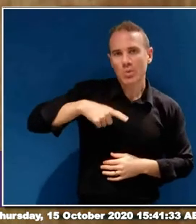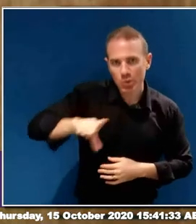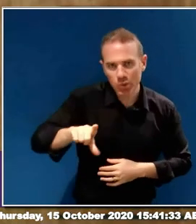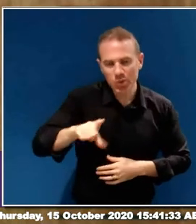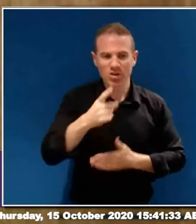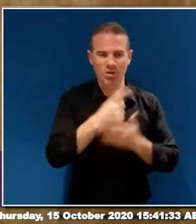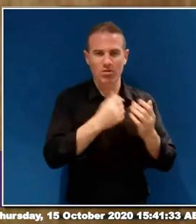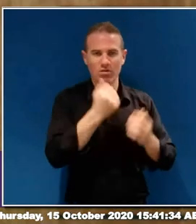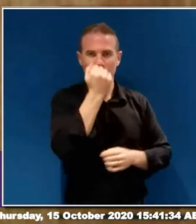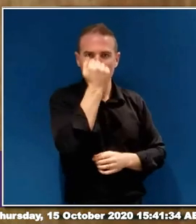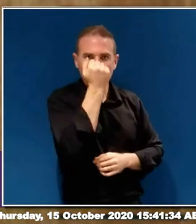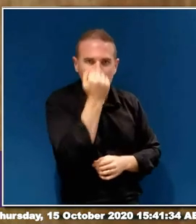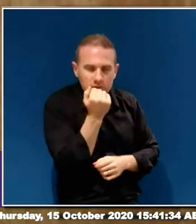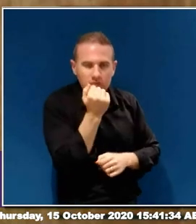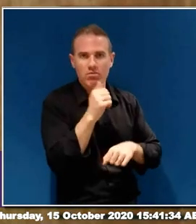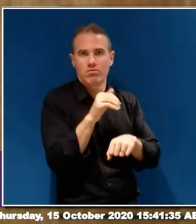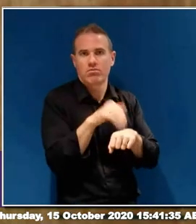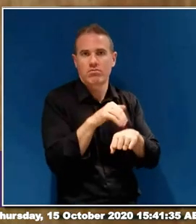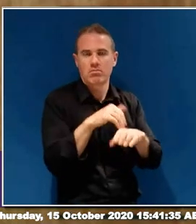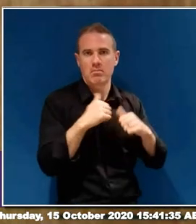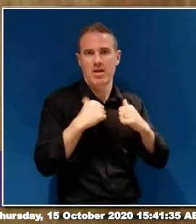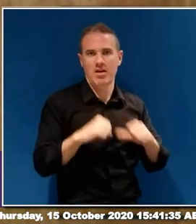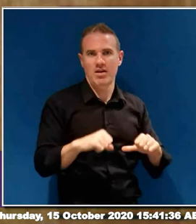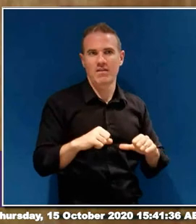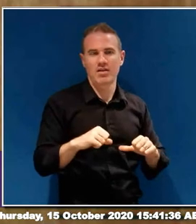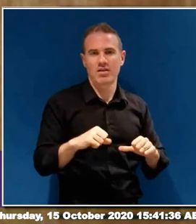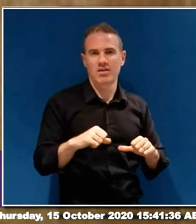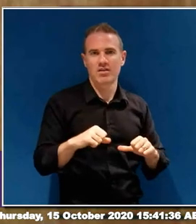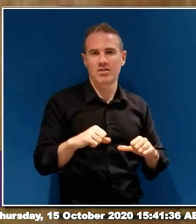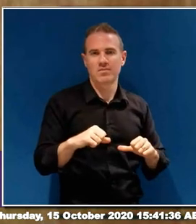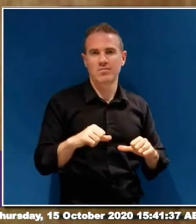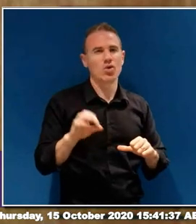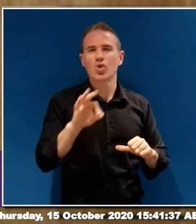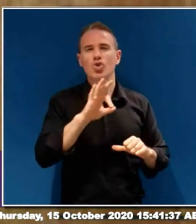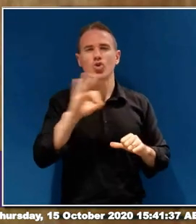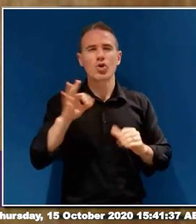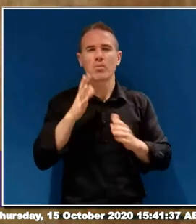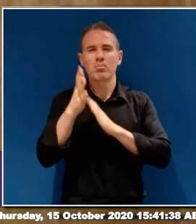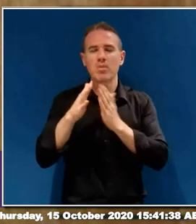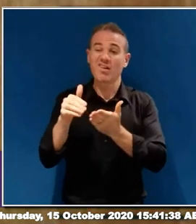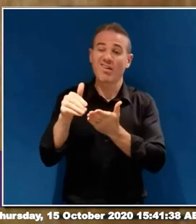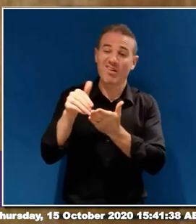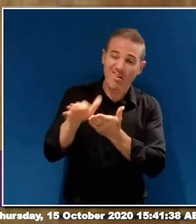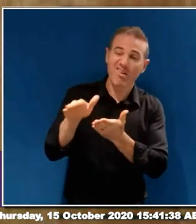escalating and therefore perceived to be more serious behaviour?